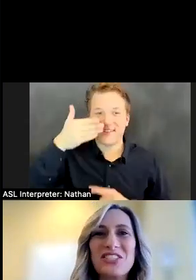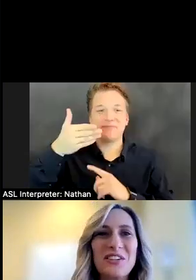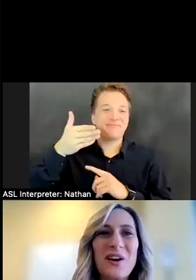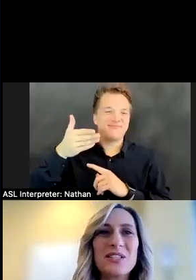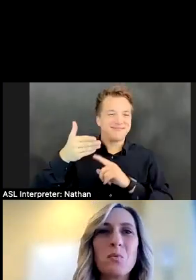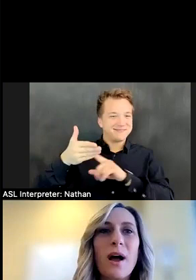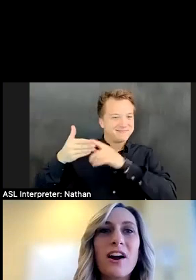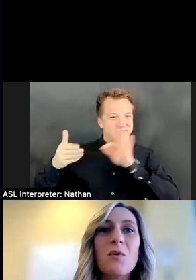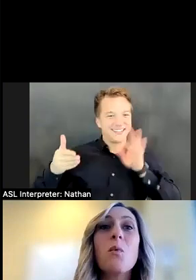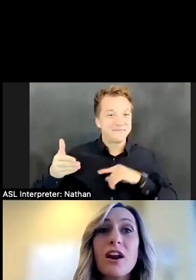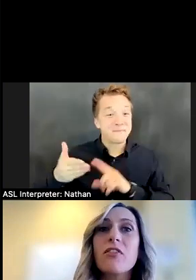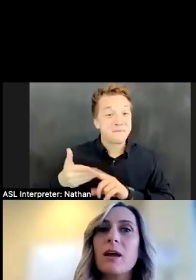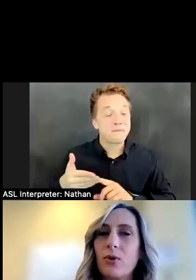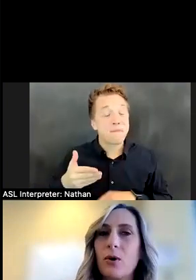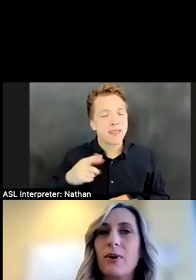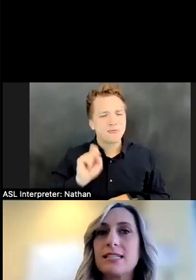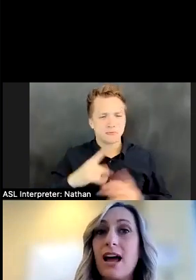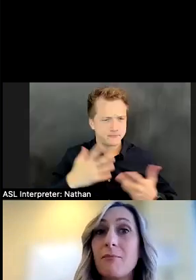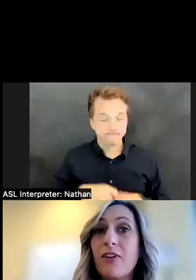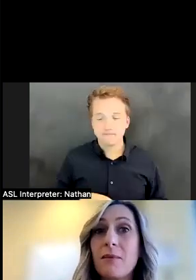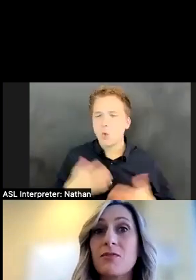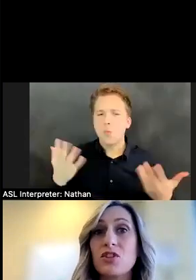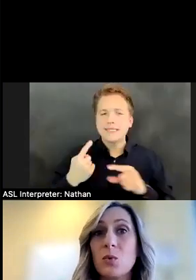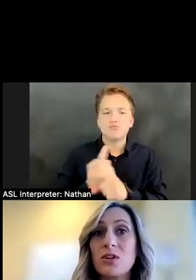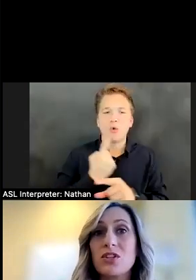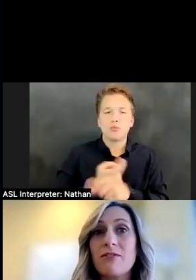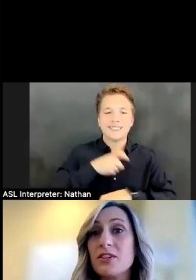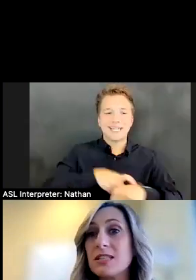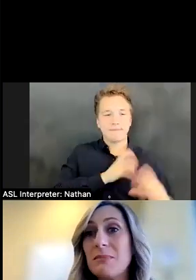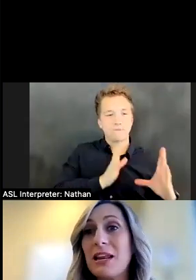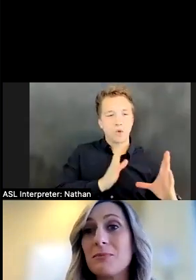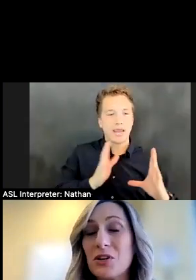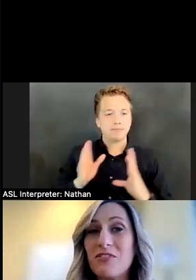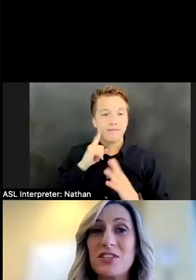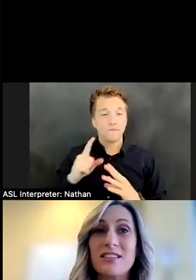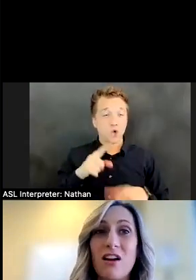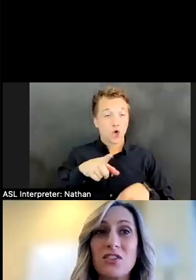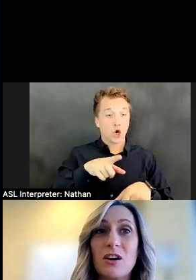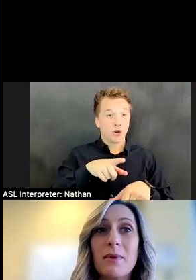The question was, "What are the appropriate time frames for short-term versus medium-term versus long-term?"